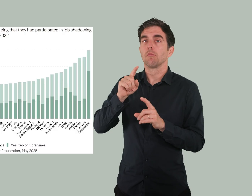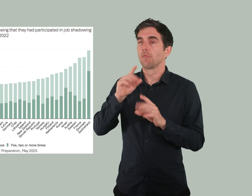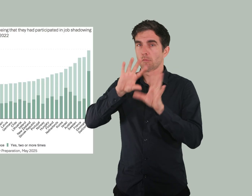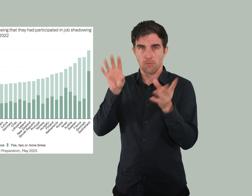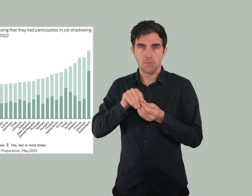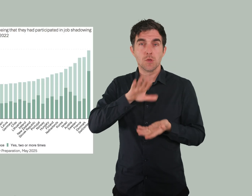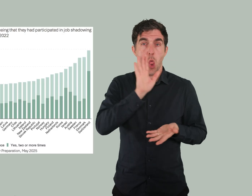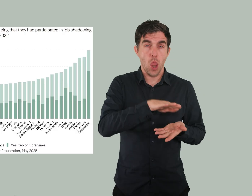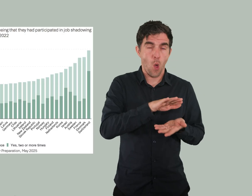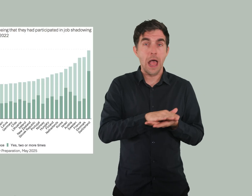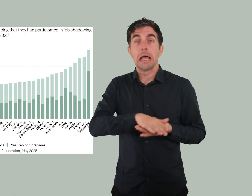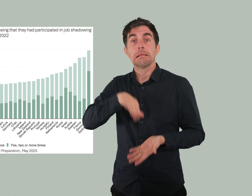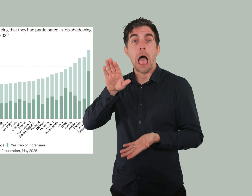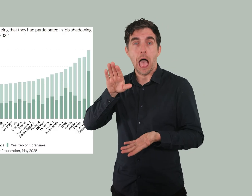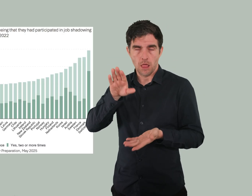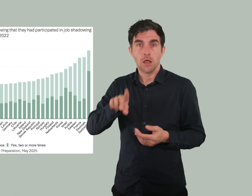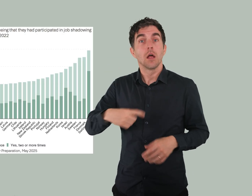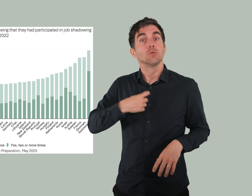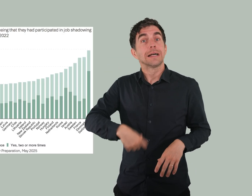Countries are ordered from lowest to highest total participation.